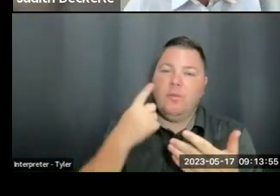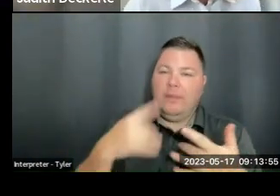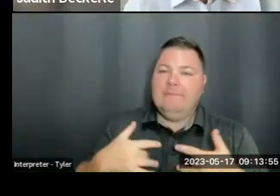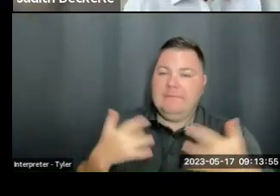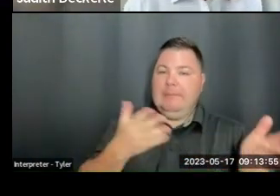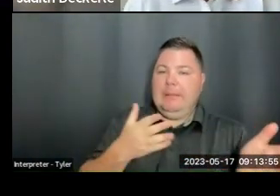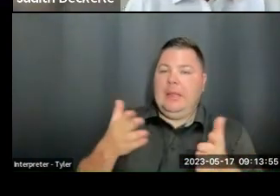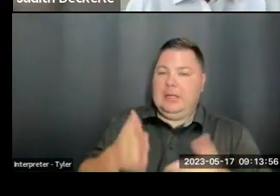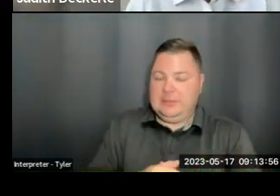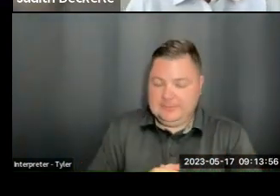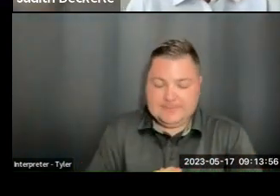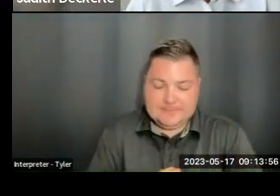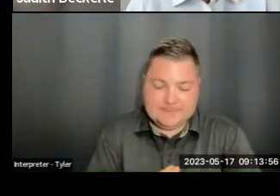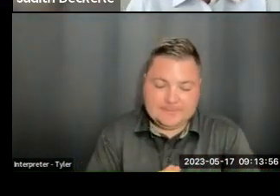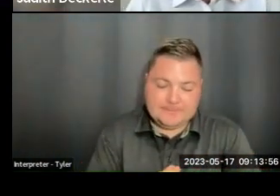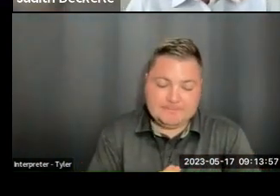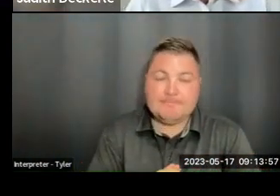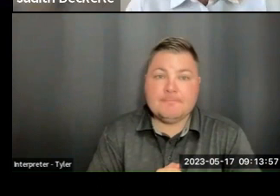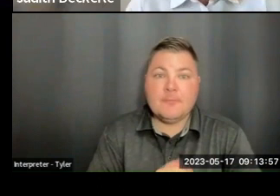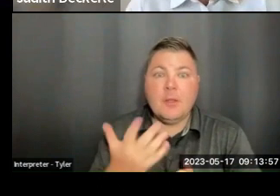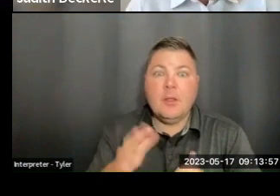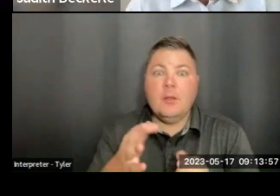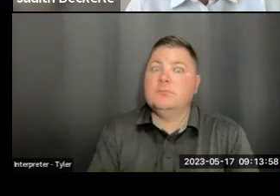your team that gets involved in the process for the event you are planning.